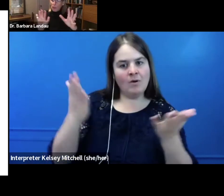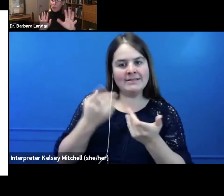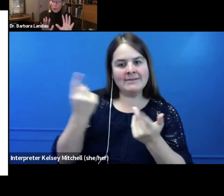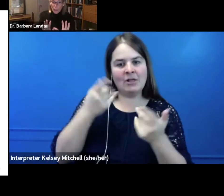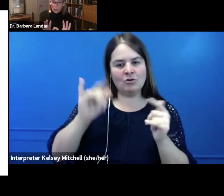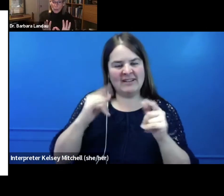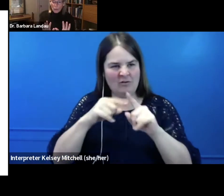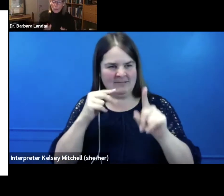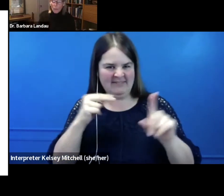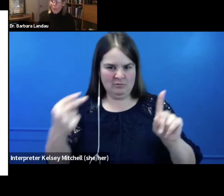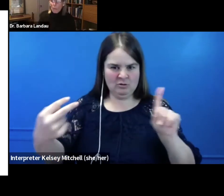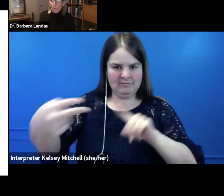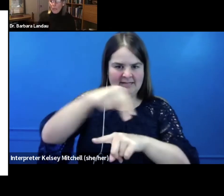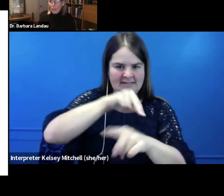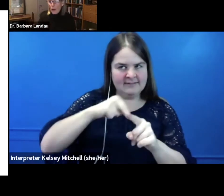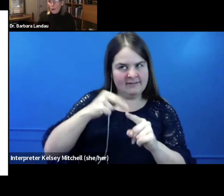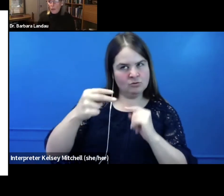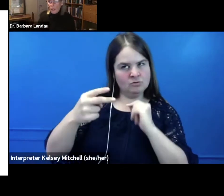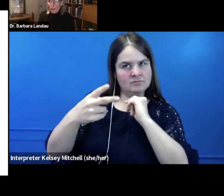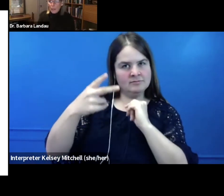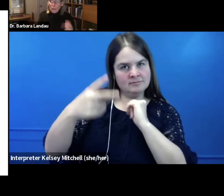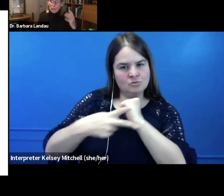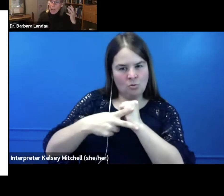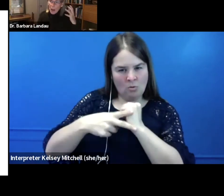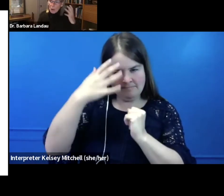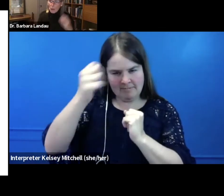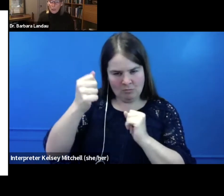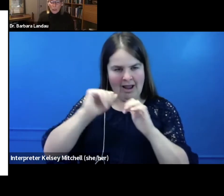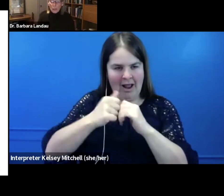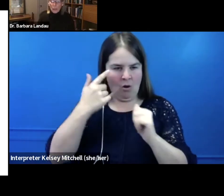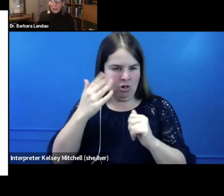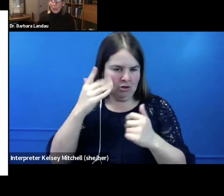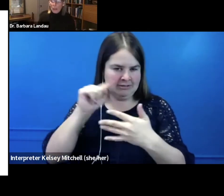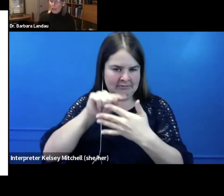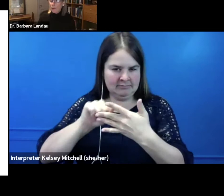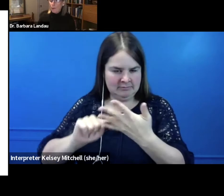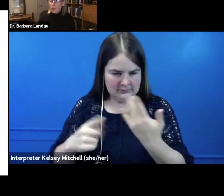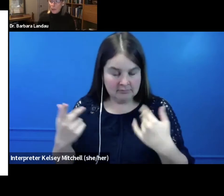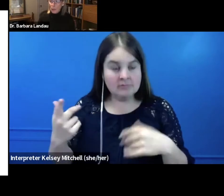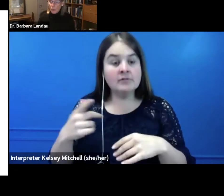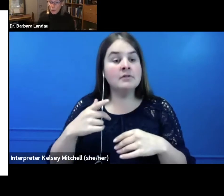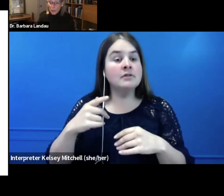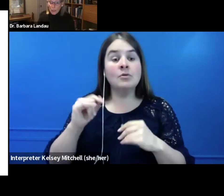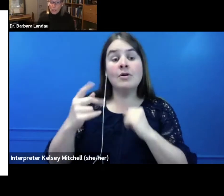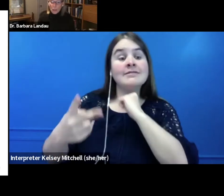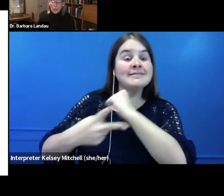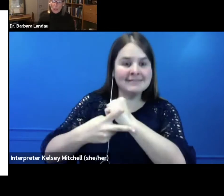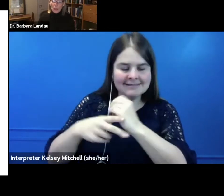perspectives it's known to be housed in